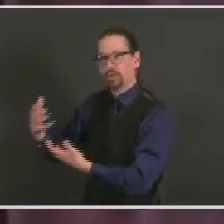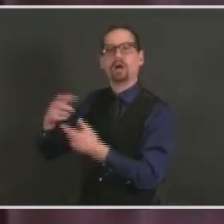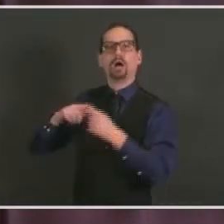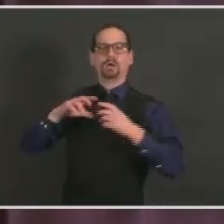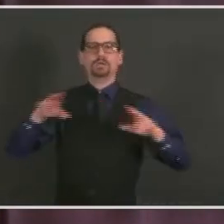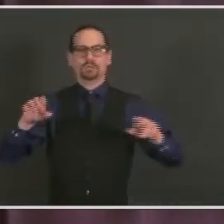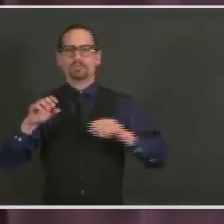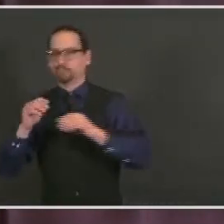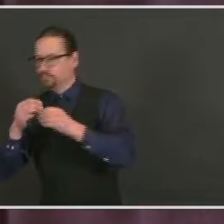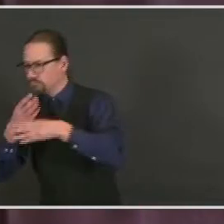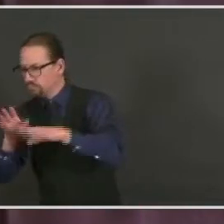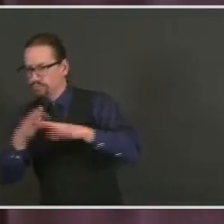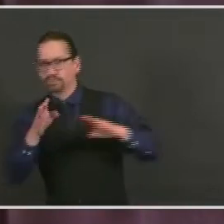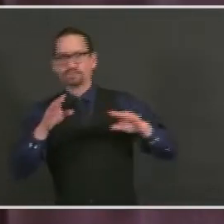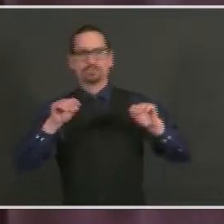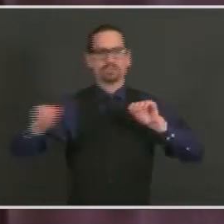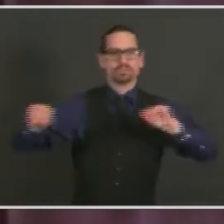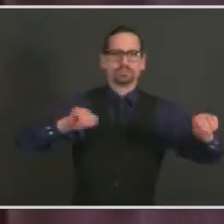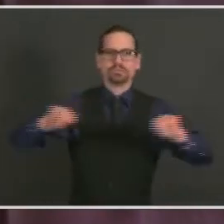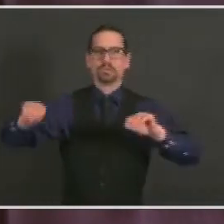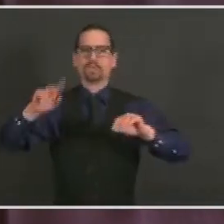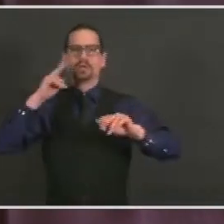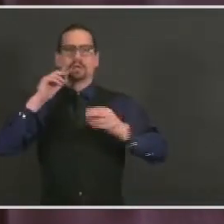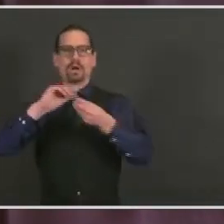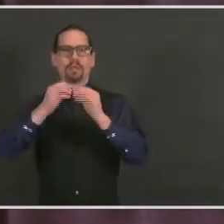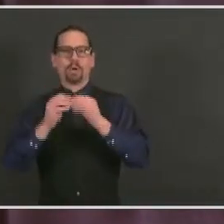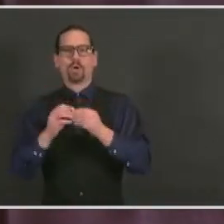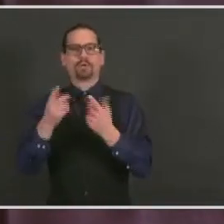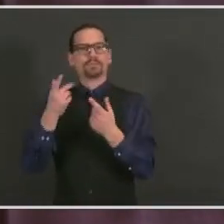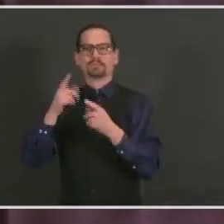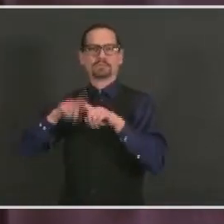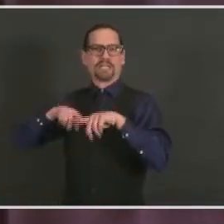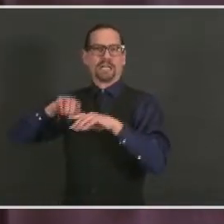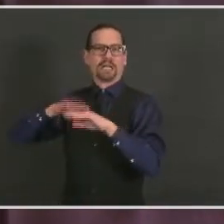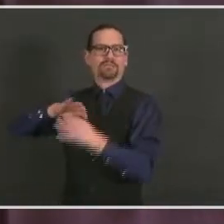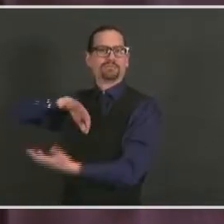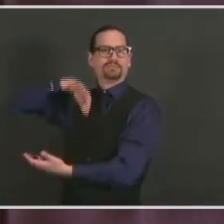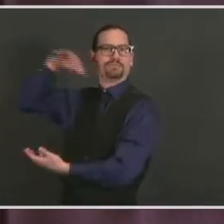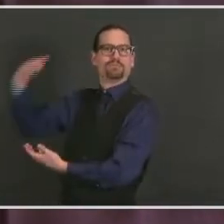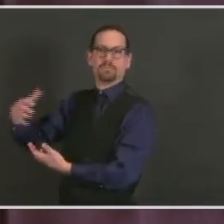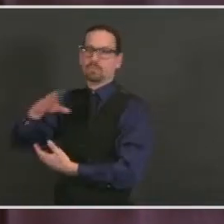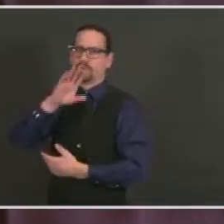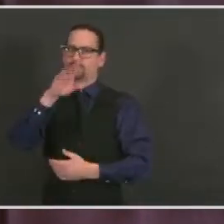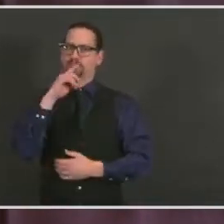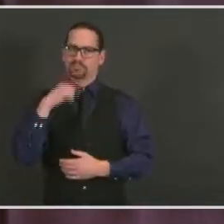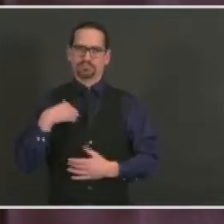AVAILABLE. WE WILL EXPAND CAPACITY AND WE WILL OPEN ELIGIBILITY TO ADDITIONAL GROUPS BEYOND PEOPLE. 75 YEARS